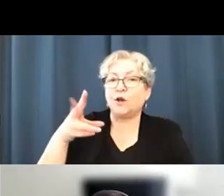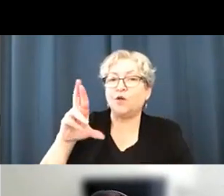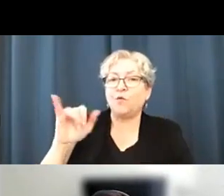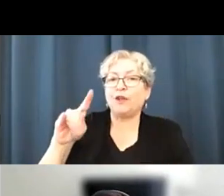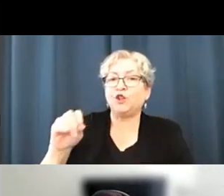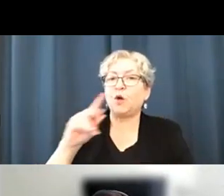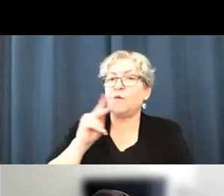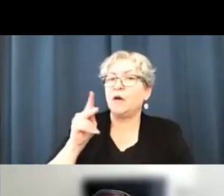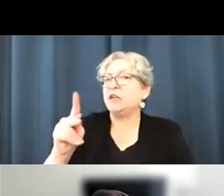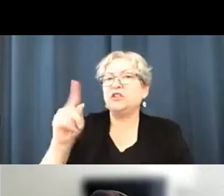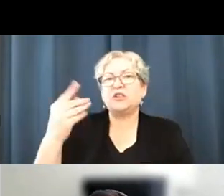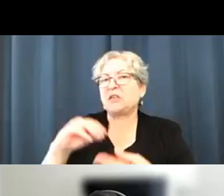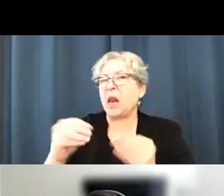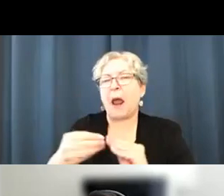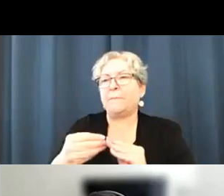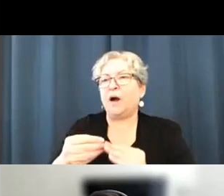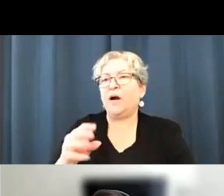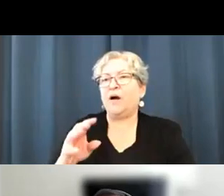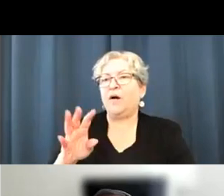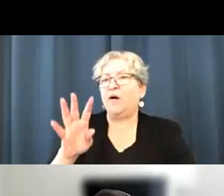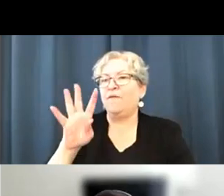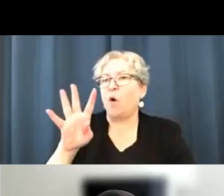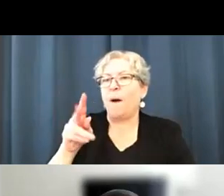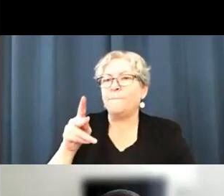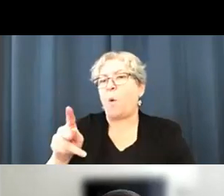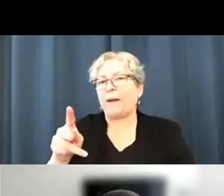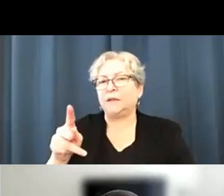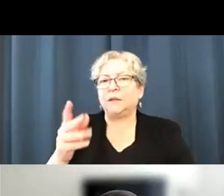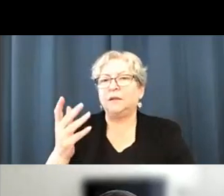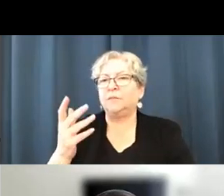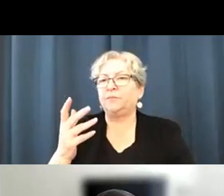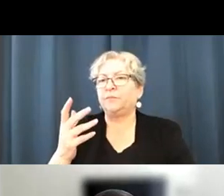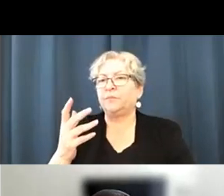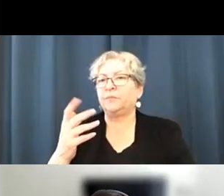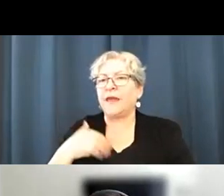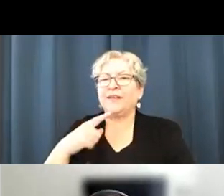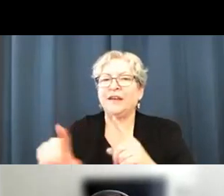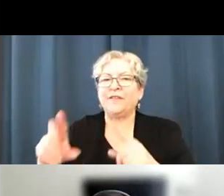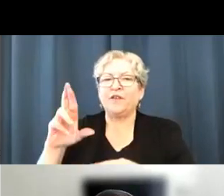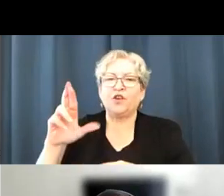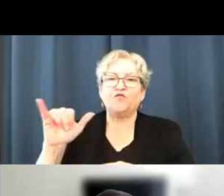It's just a number and you can compute contrast ratio. I've got a tool for that in the next slide,